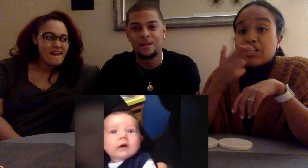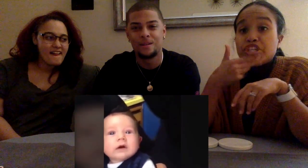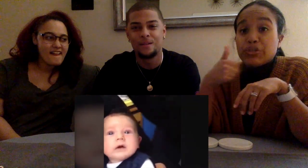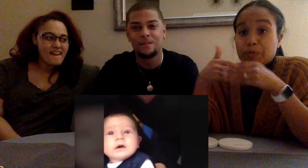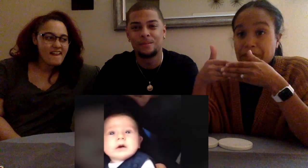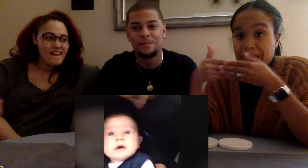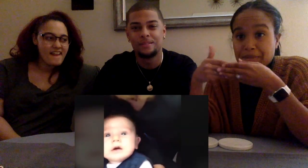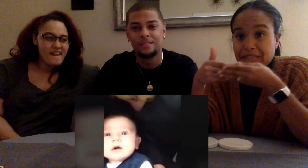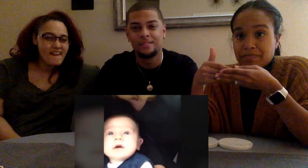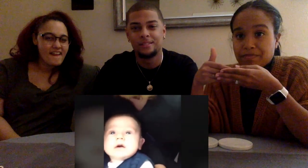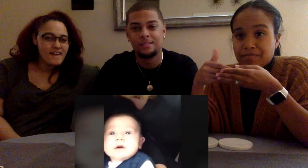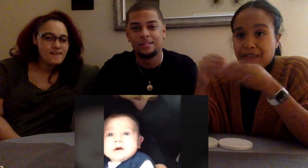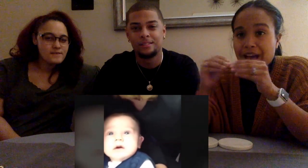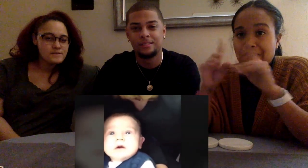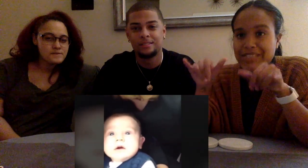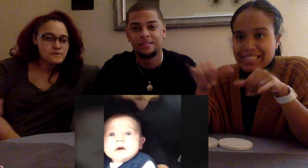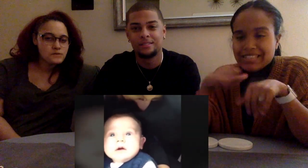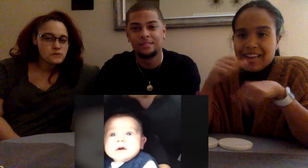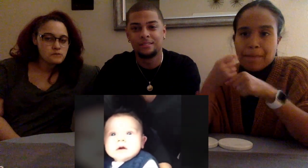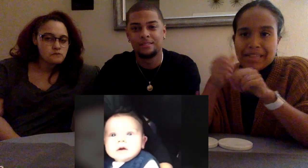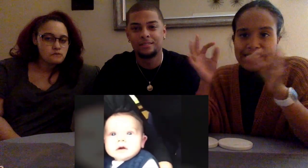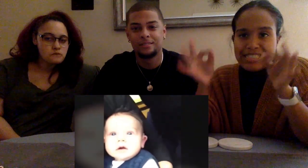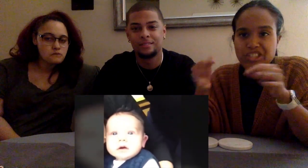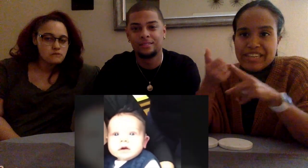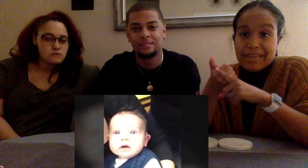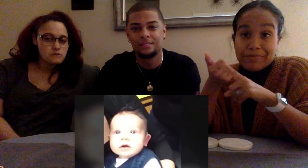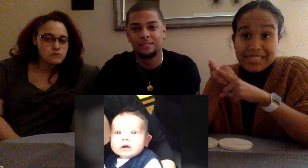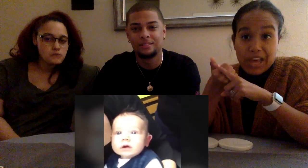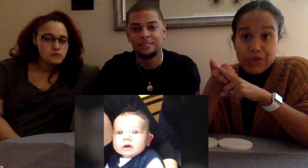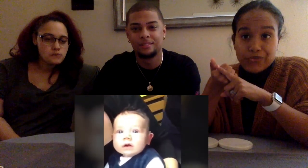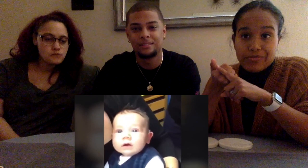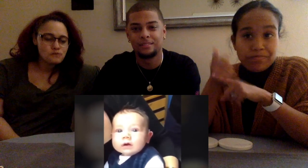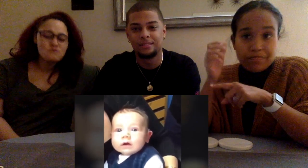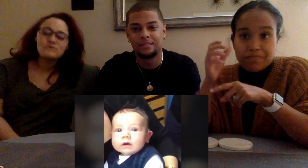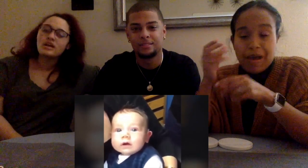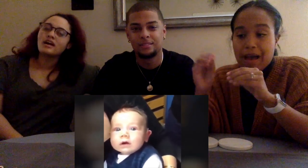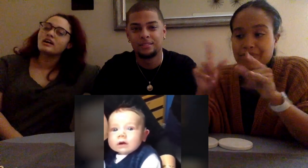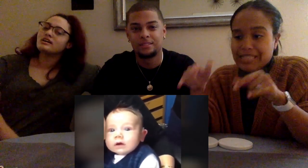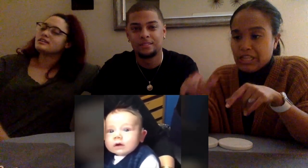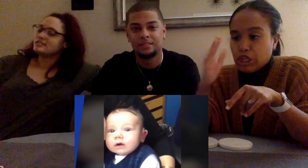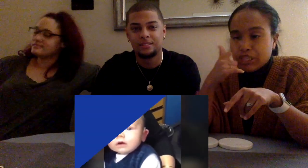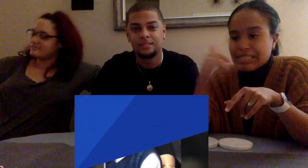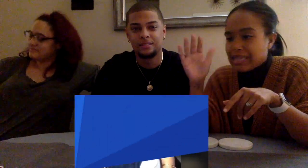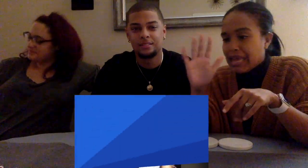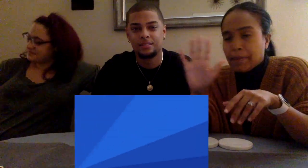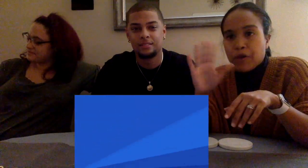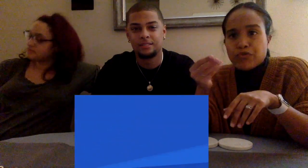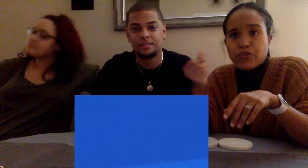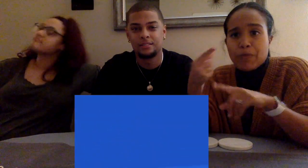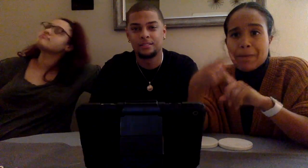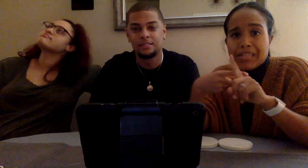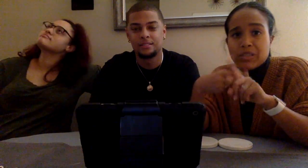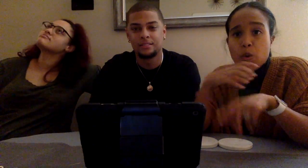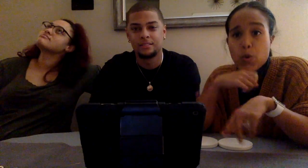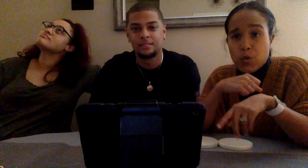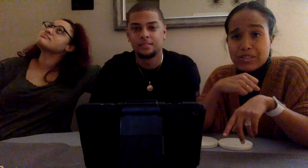Vicky: CUTE baby! Obviously, he did not make that decision himself. Obviously, he looks about a few months old.